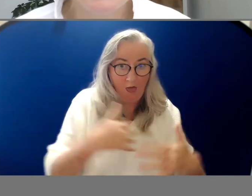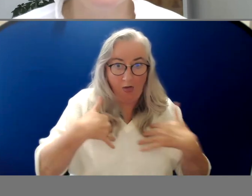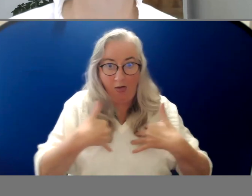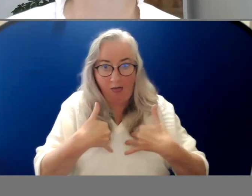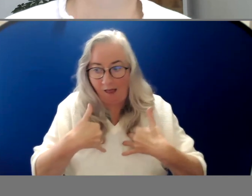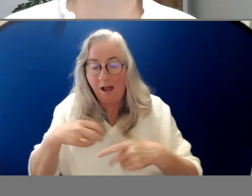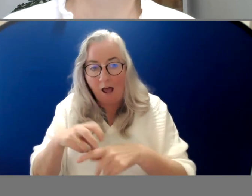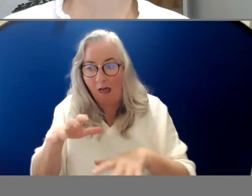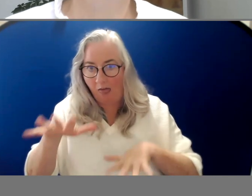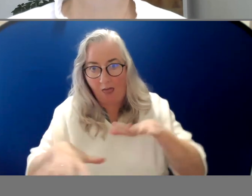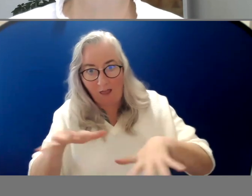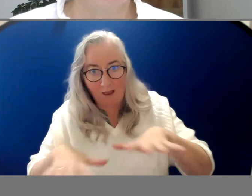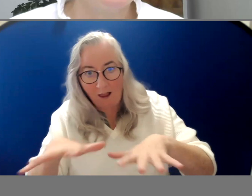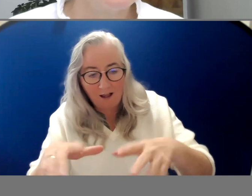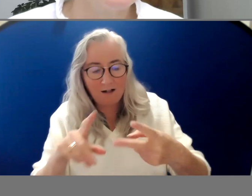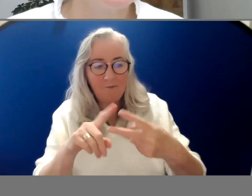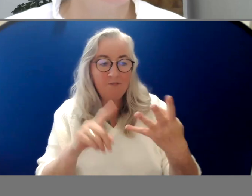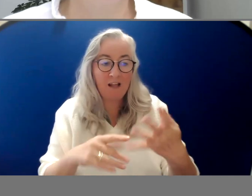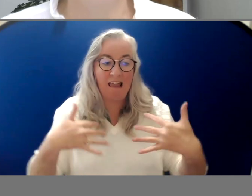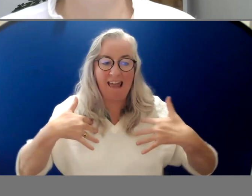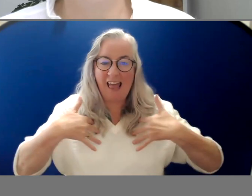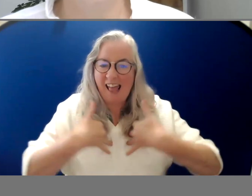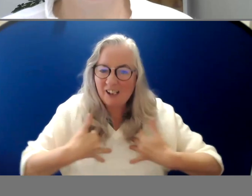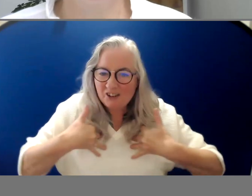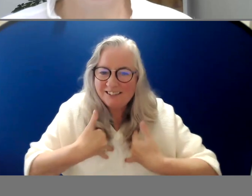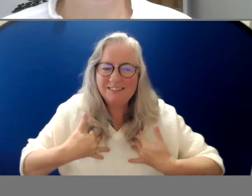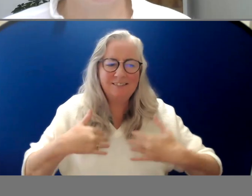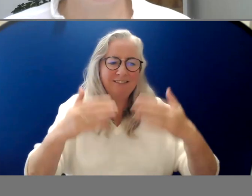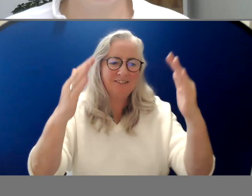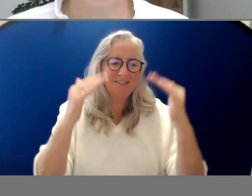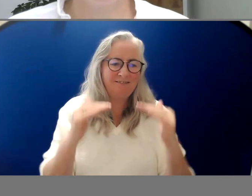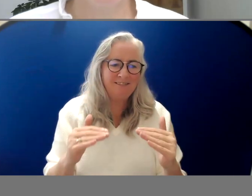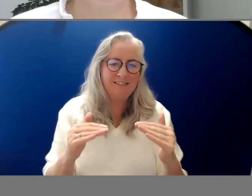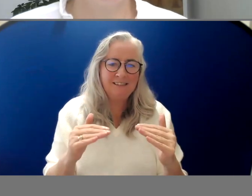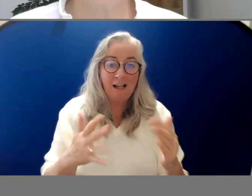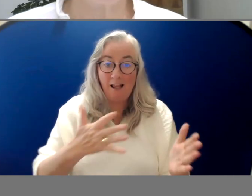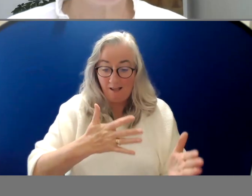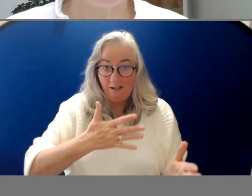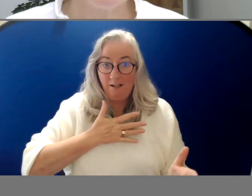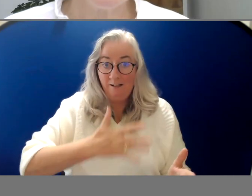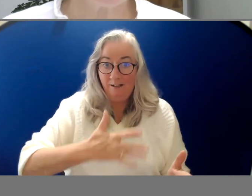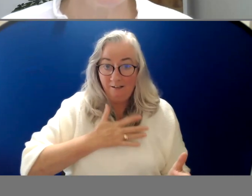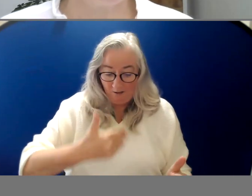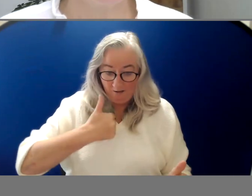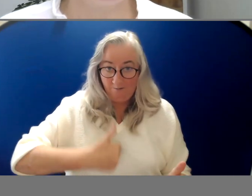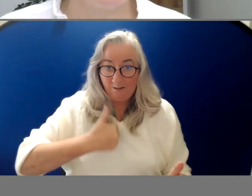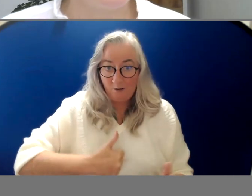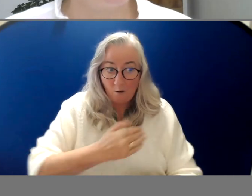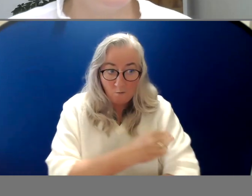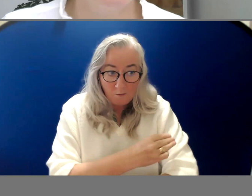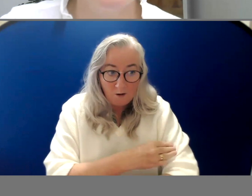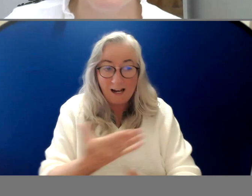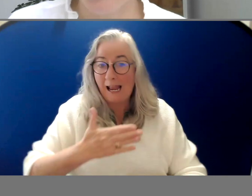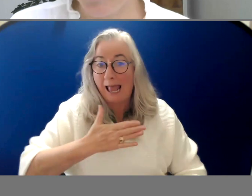hesitant somebody who's anxious somebody with a respiratory issue for example asthma somebody